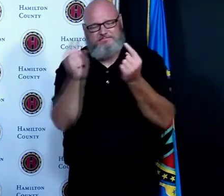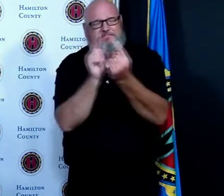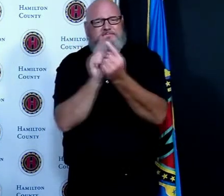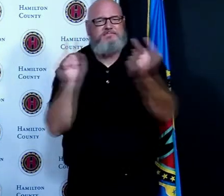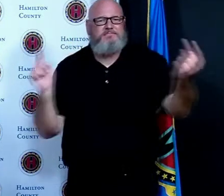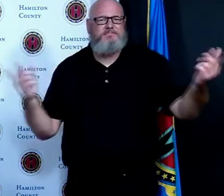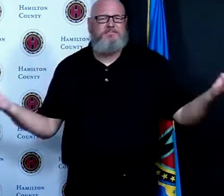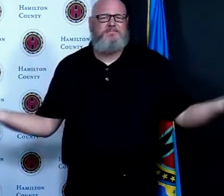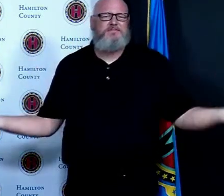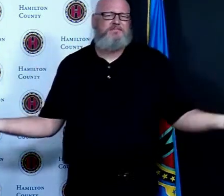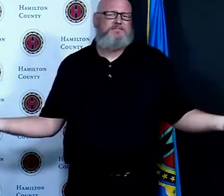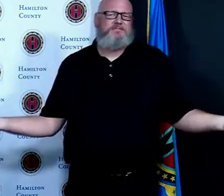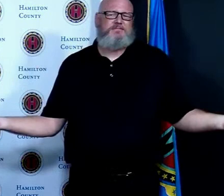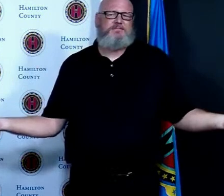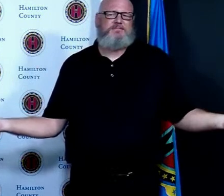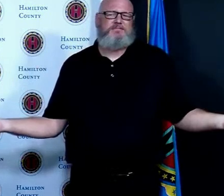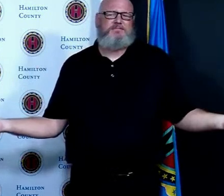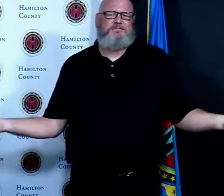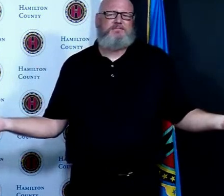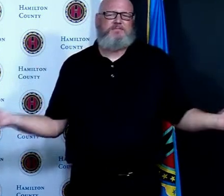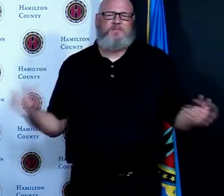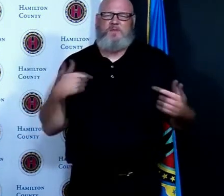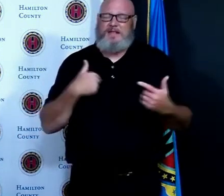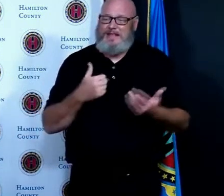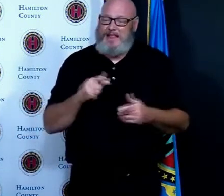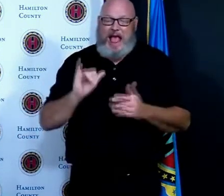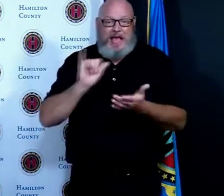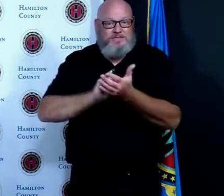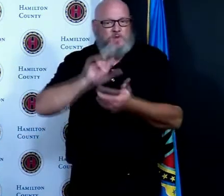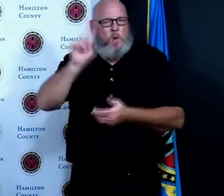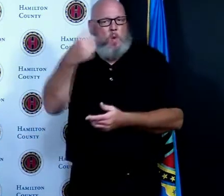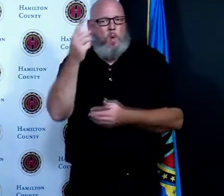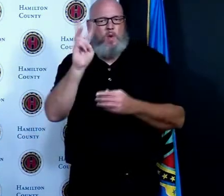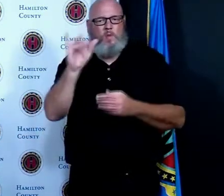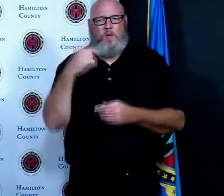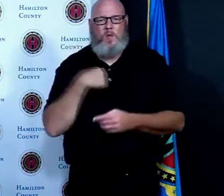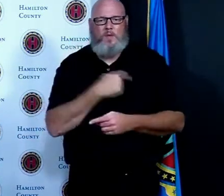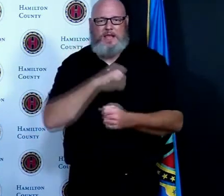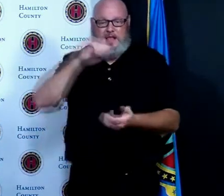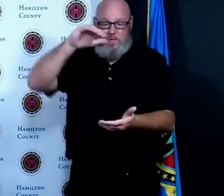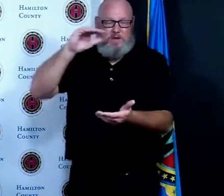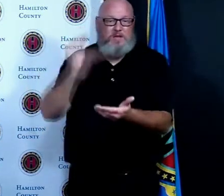it really is always in sort of the background and it's really remarkable on how quickly it can